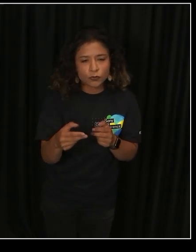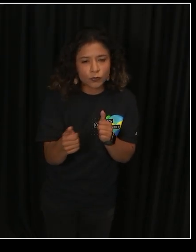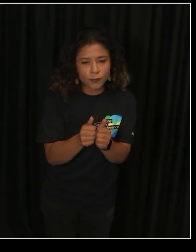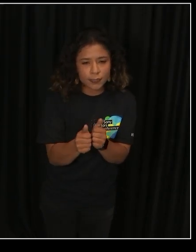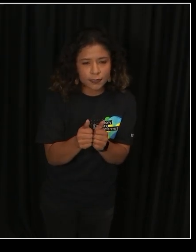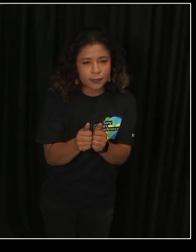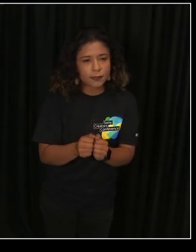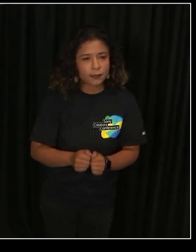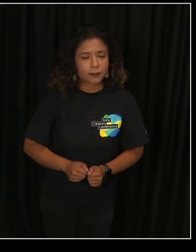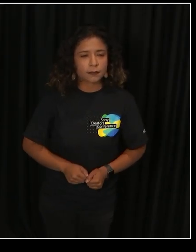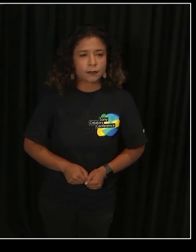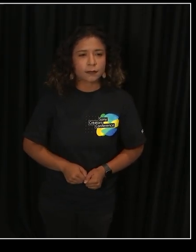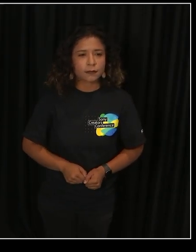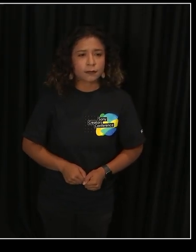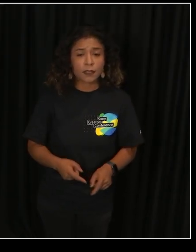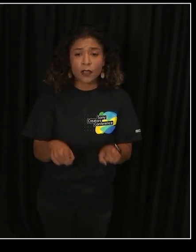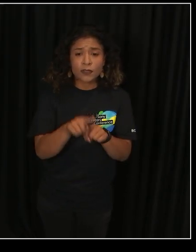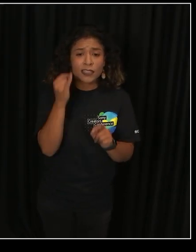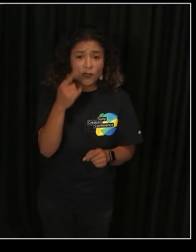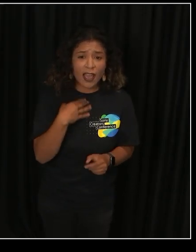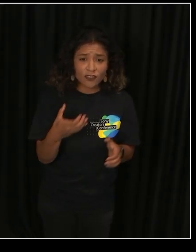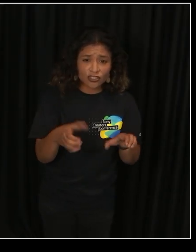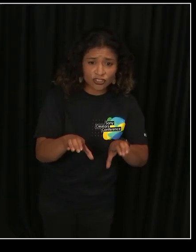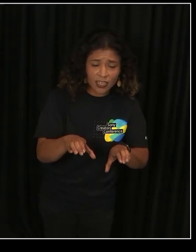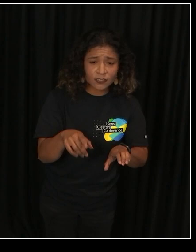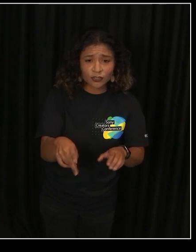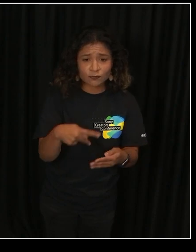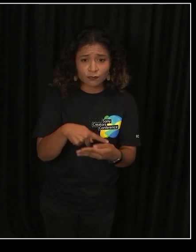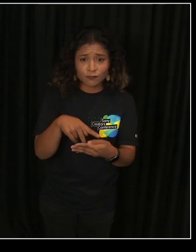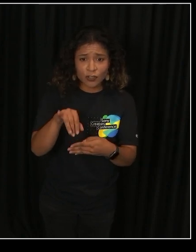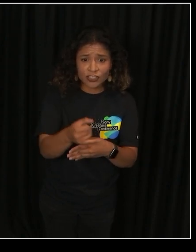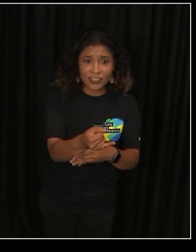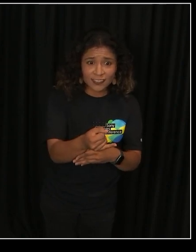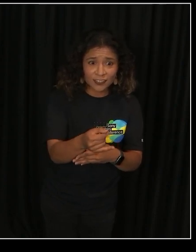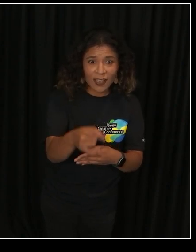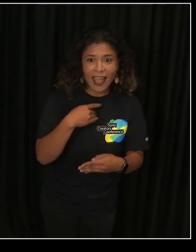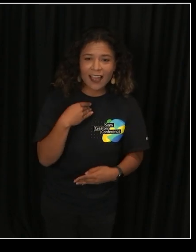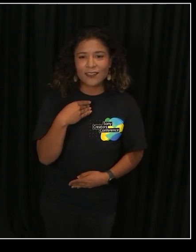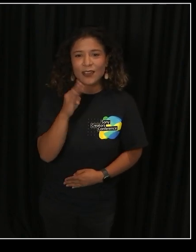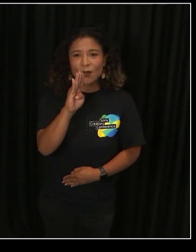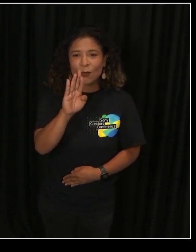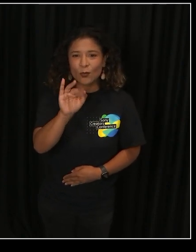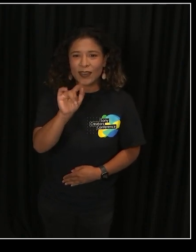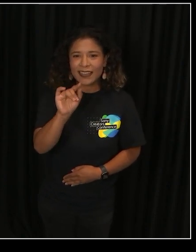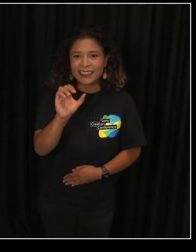I also If you have the chance to do projects where you get a British announcer, that's always so really cool.